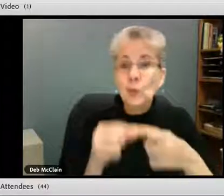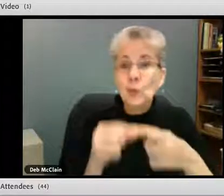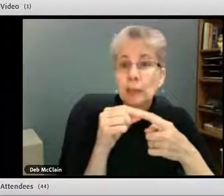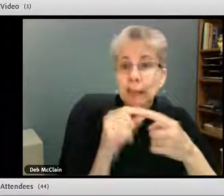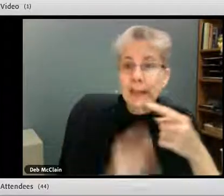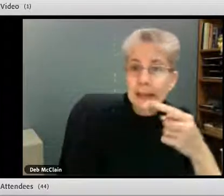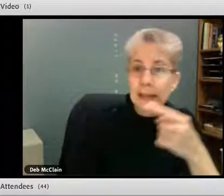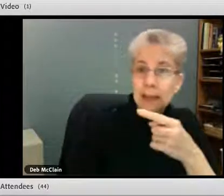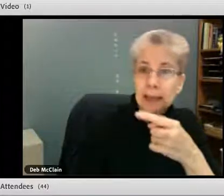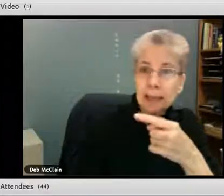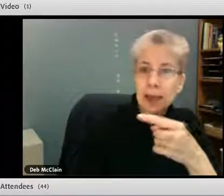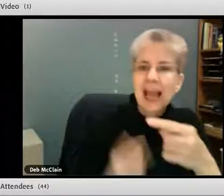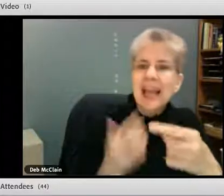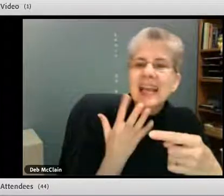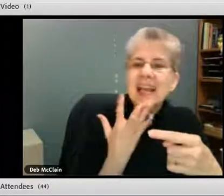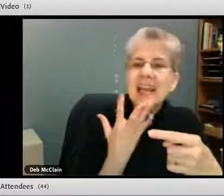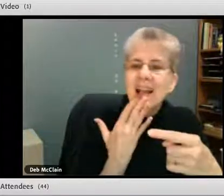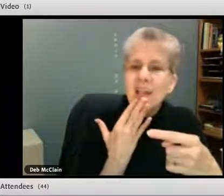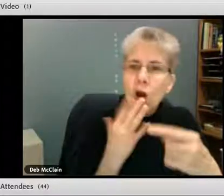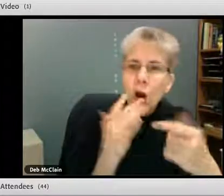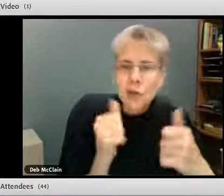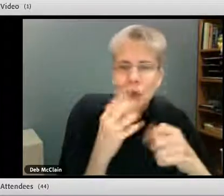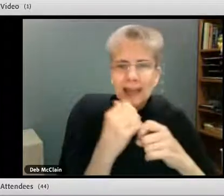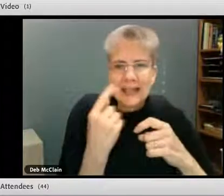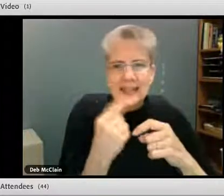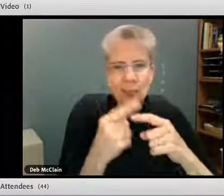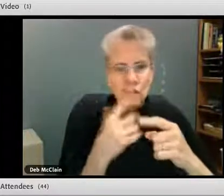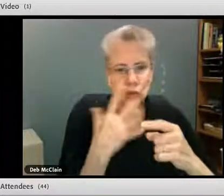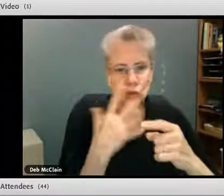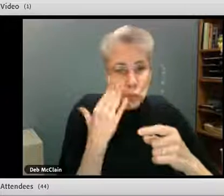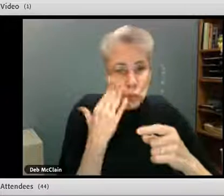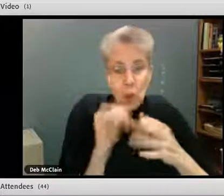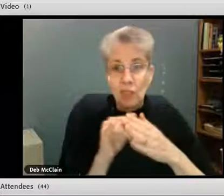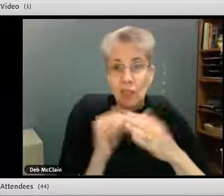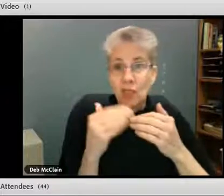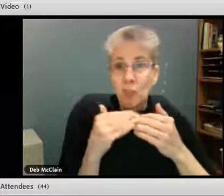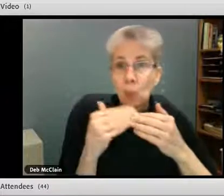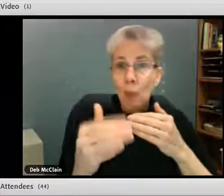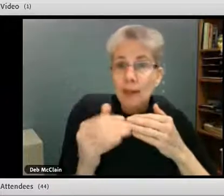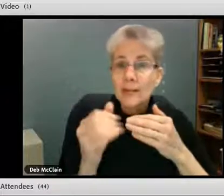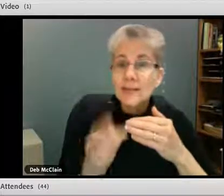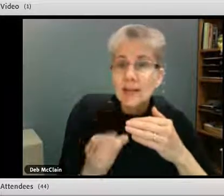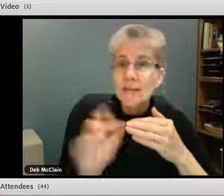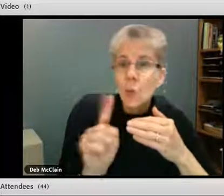Are you trying to get something out -- Do you know that the rest of where this image is gonna go has a certain look?